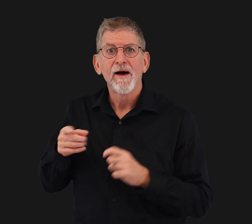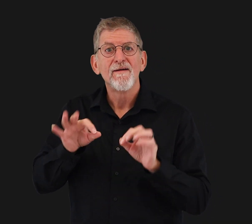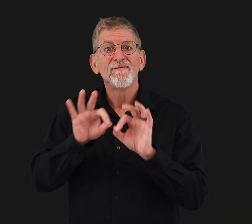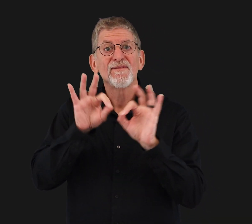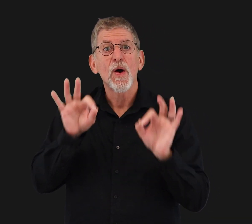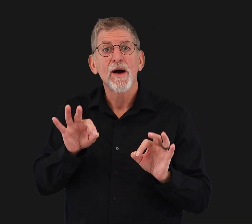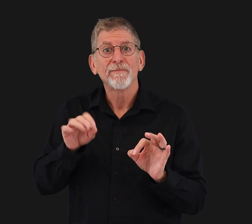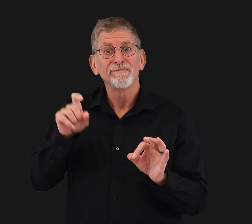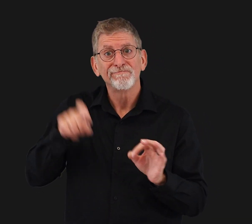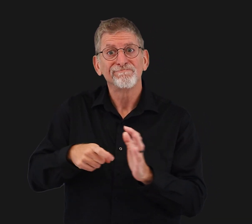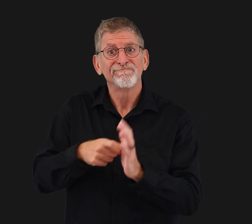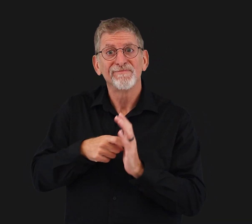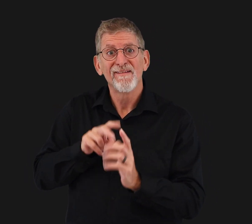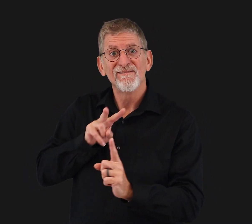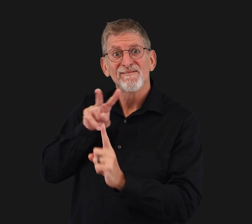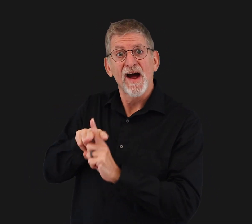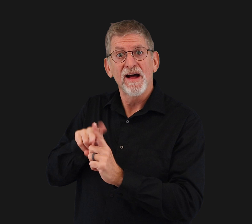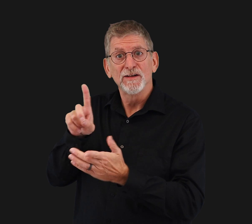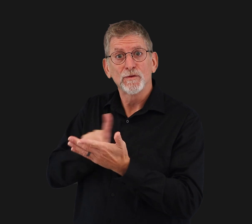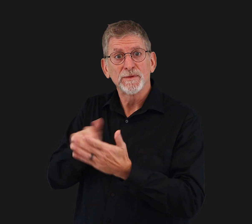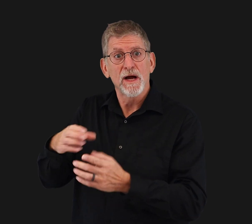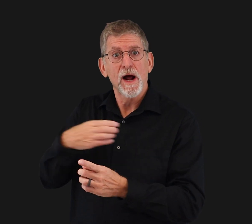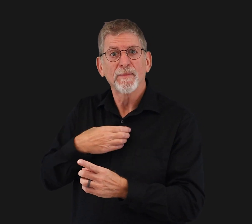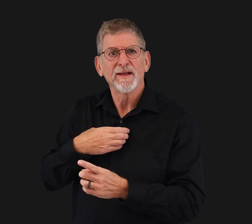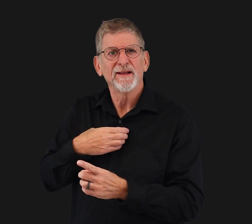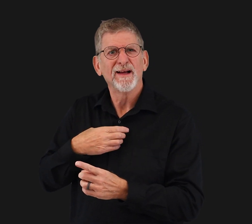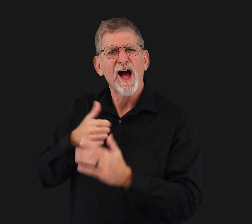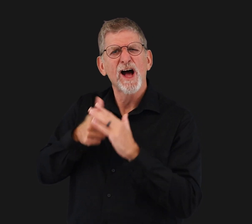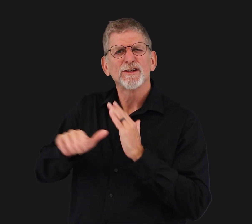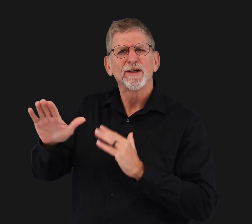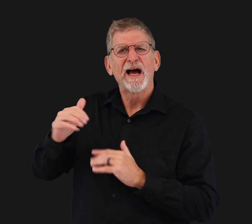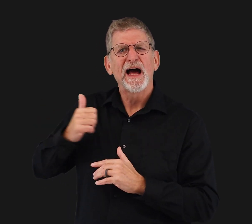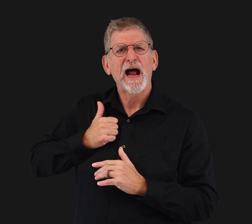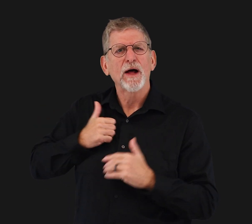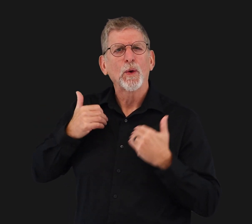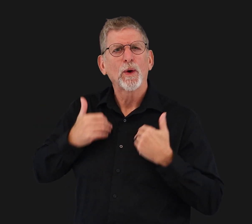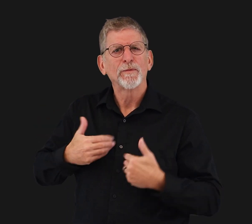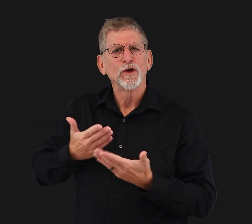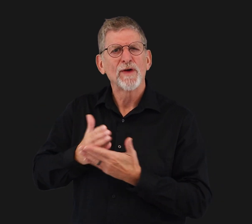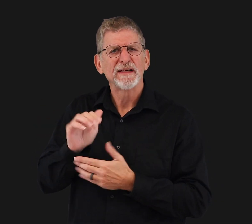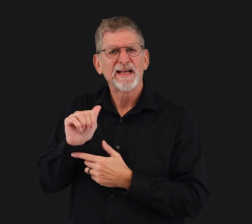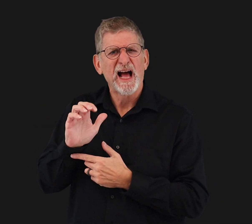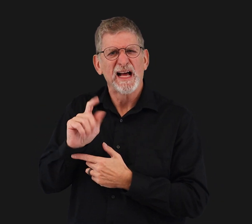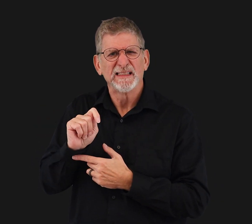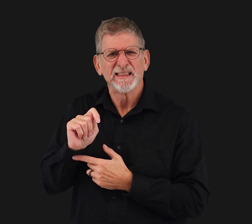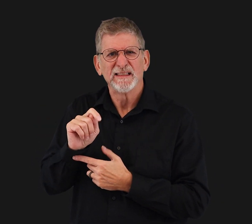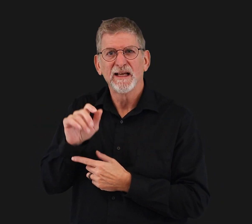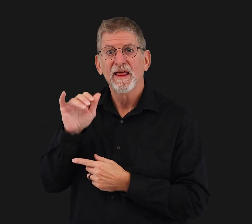(i.e., the forms required to file a discrimination complaint under the Canadian Human Rights Act,